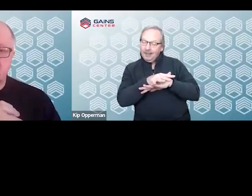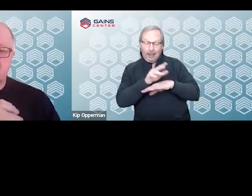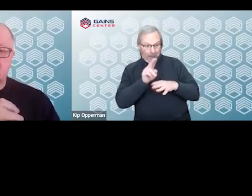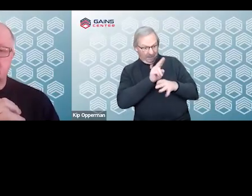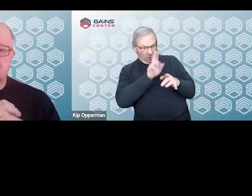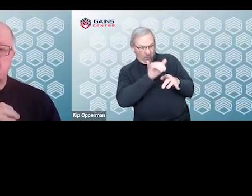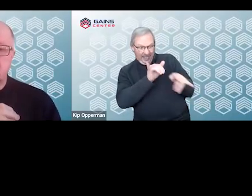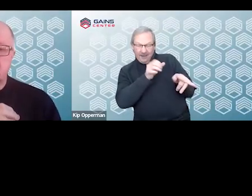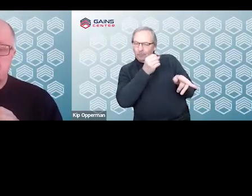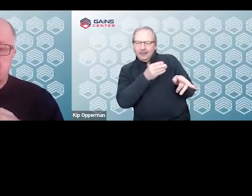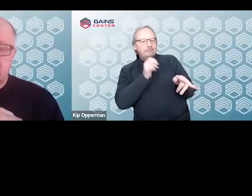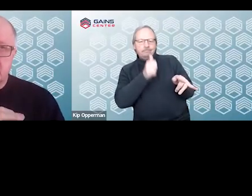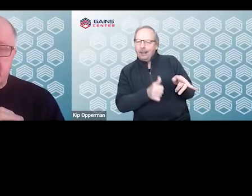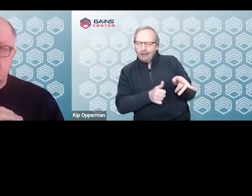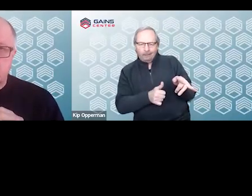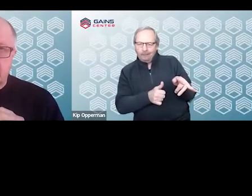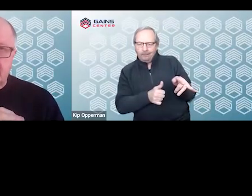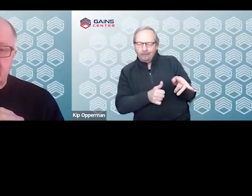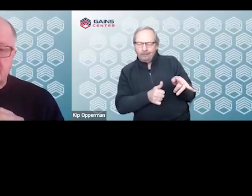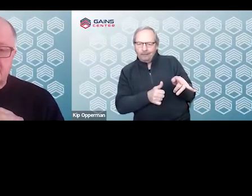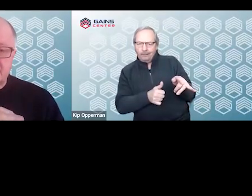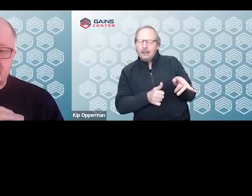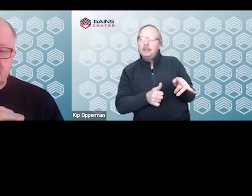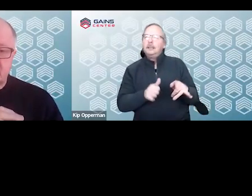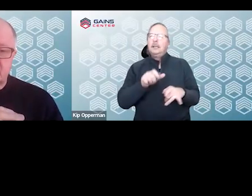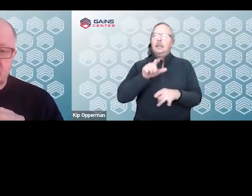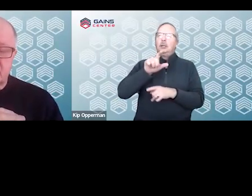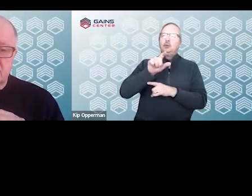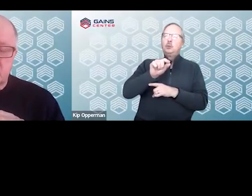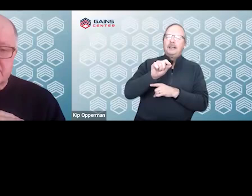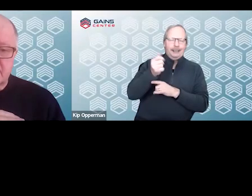And in about 2019, Dr. Westley Clark,